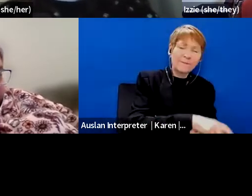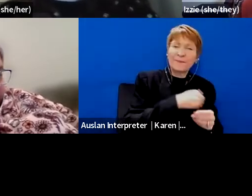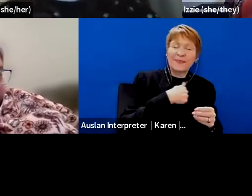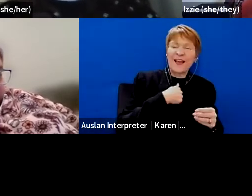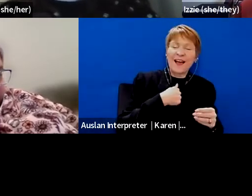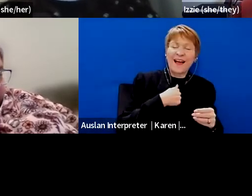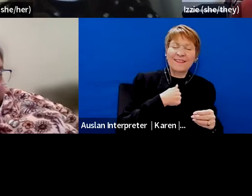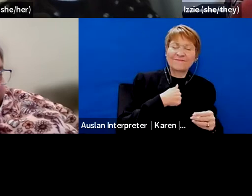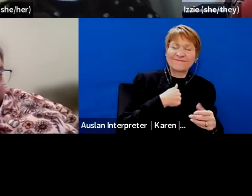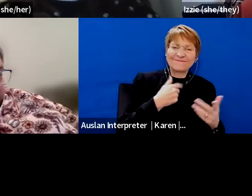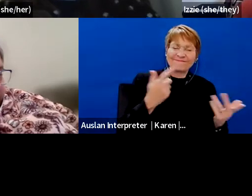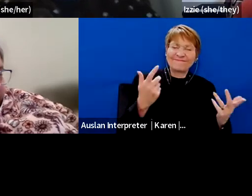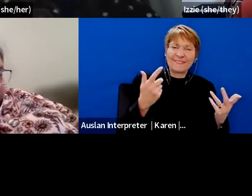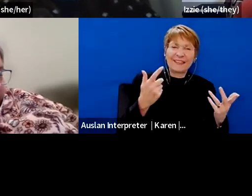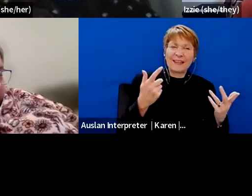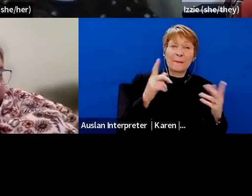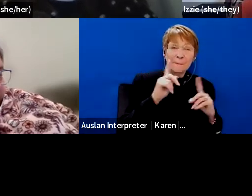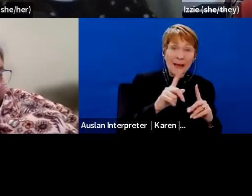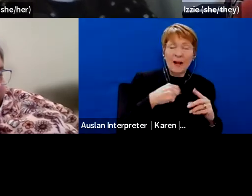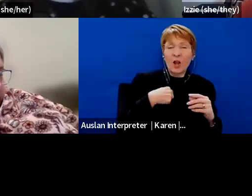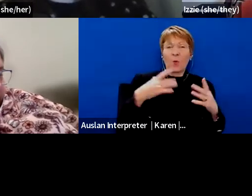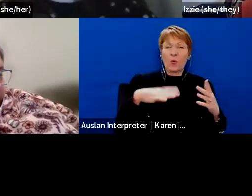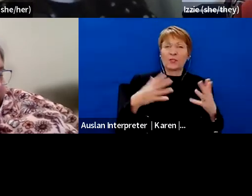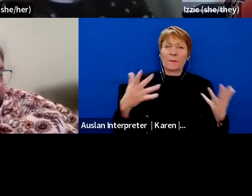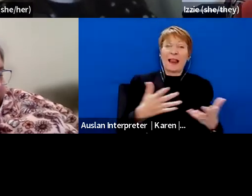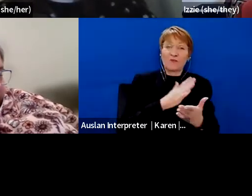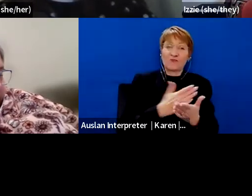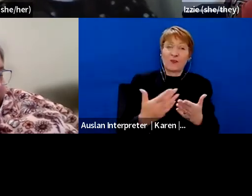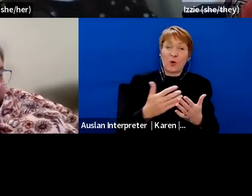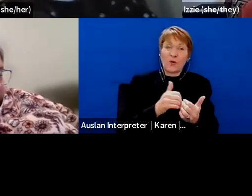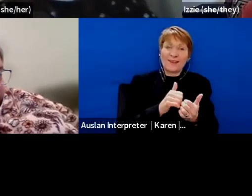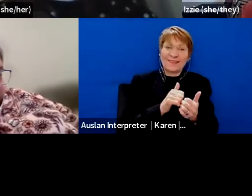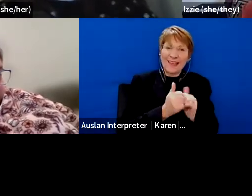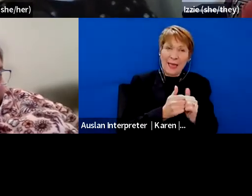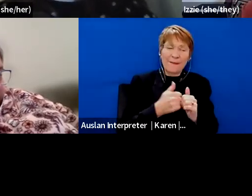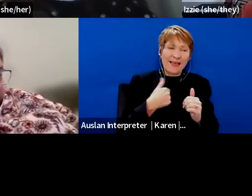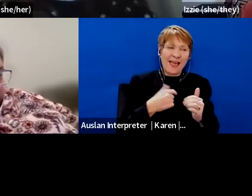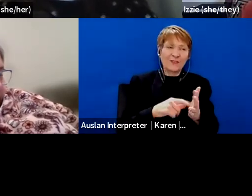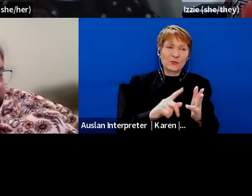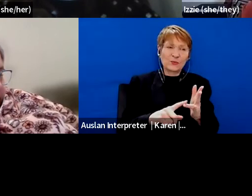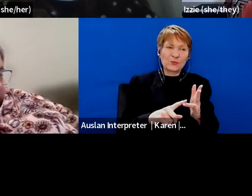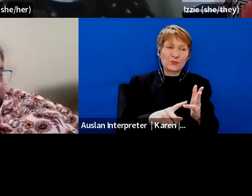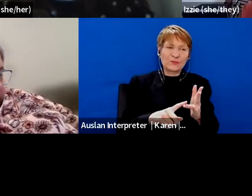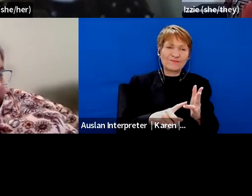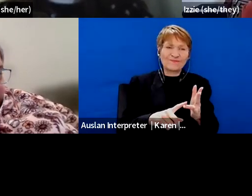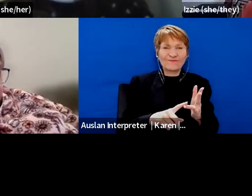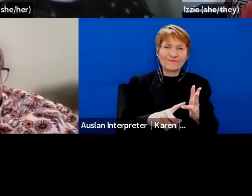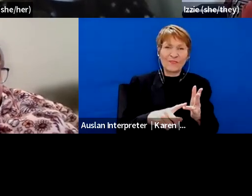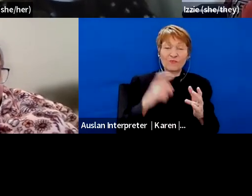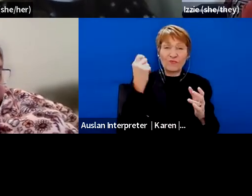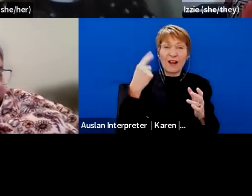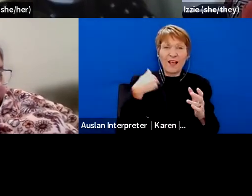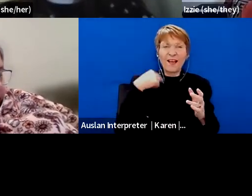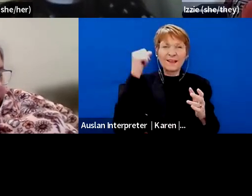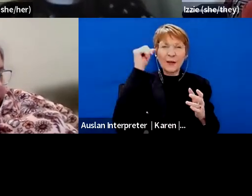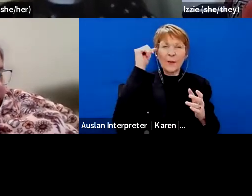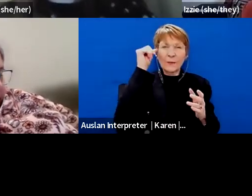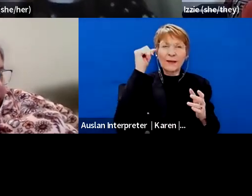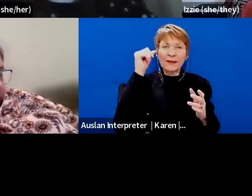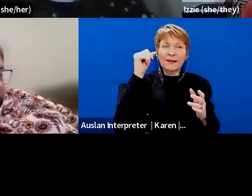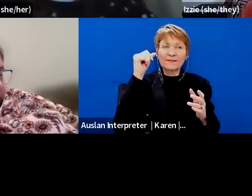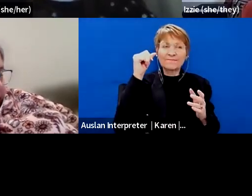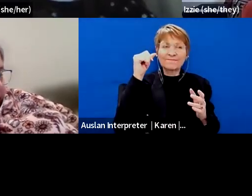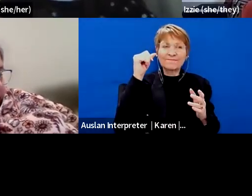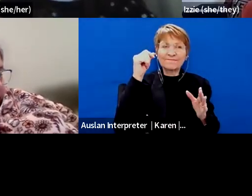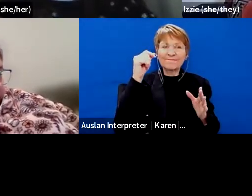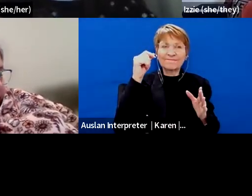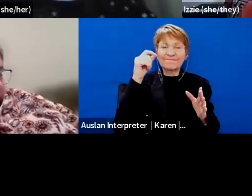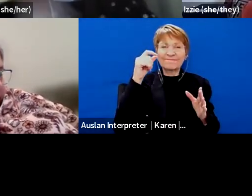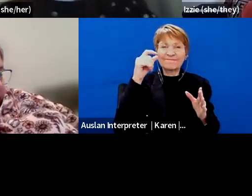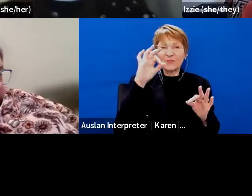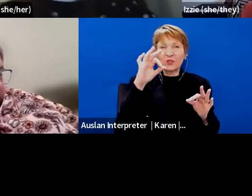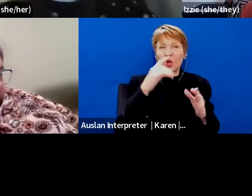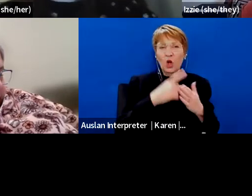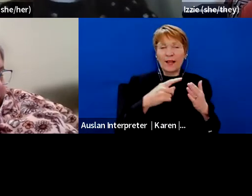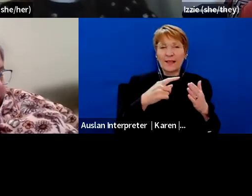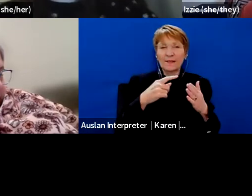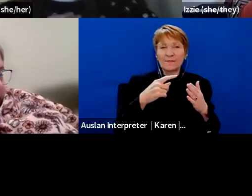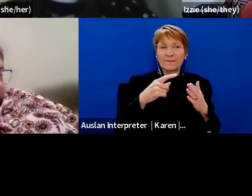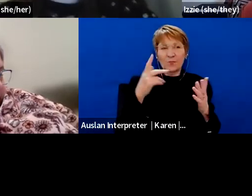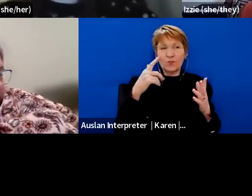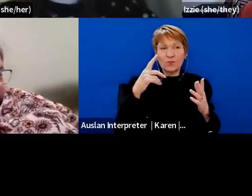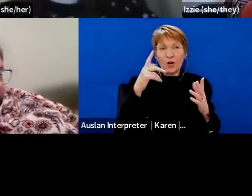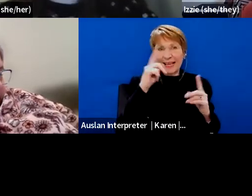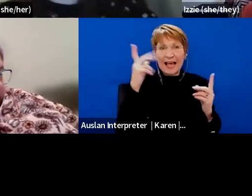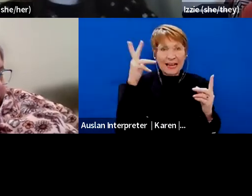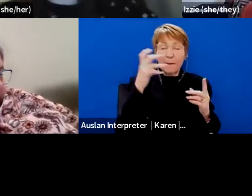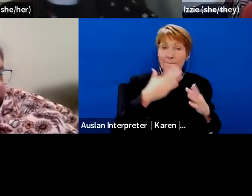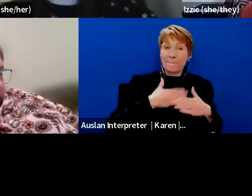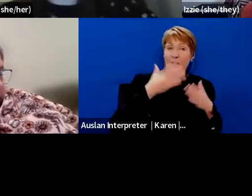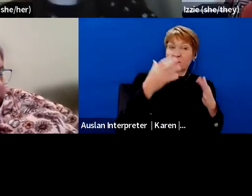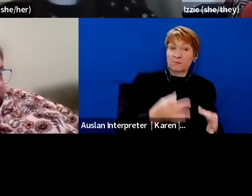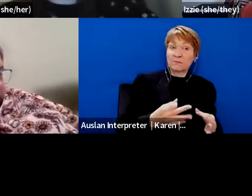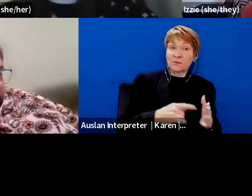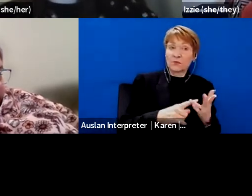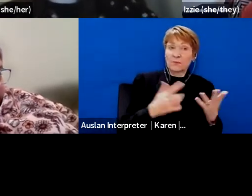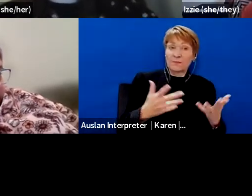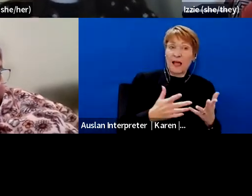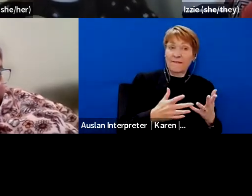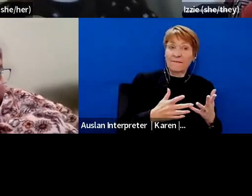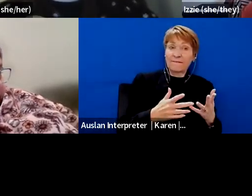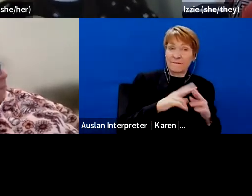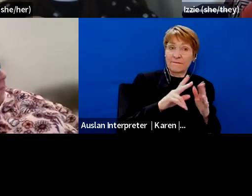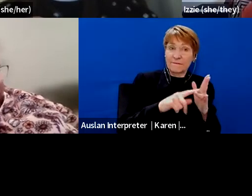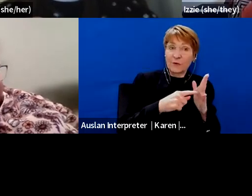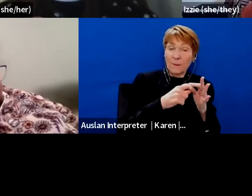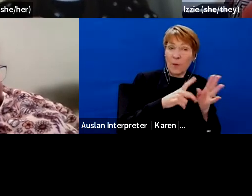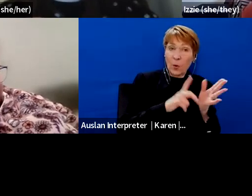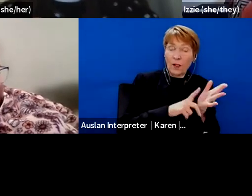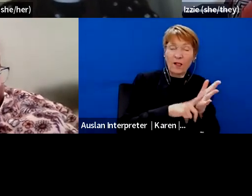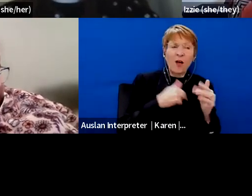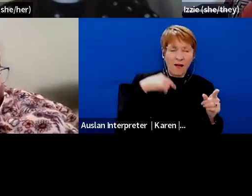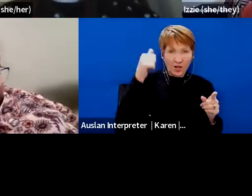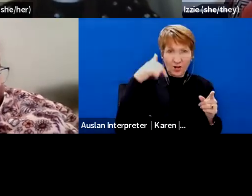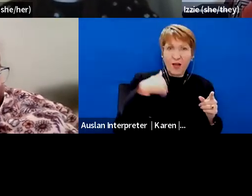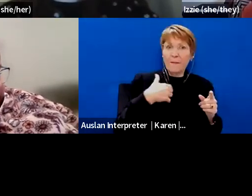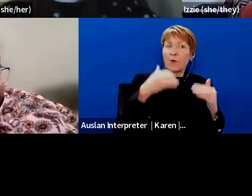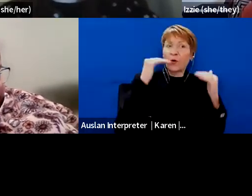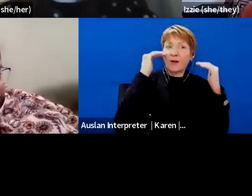And you know, same time when I wanted to play in a real game I had to like, try to explain that yes, there's other things going on. Besides this, but like, this is my choice to play football I understand the risks and yes I am placed at a much higher